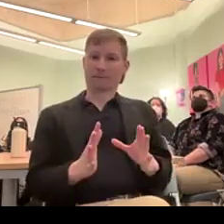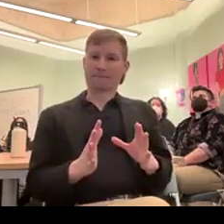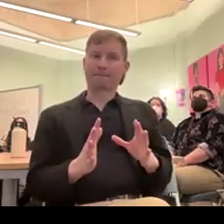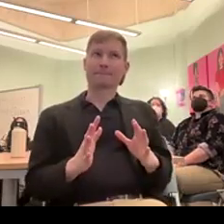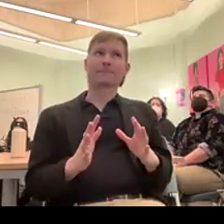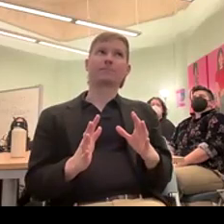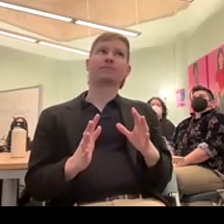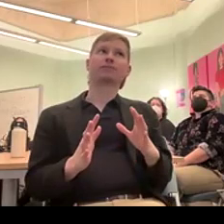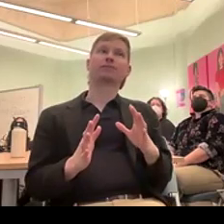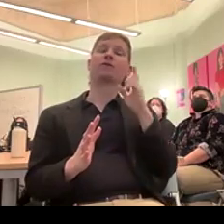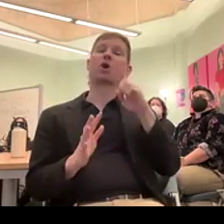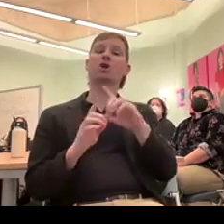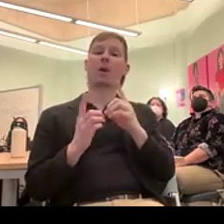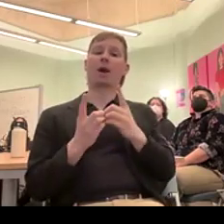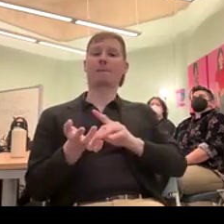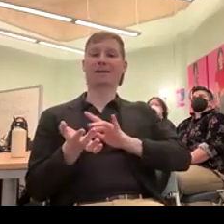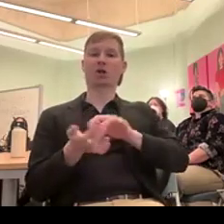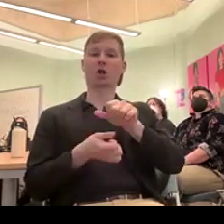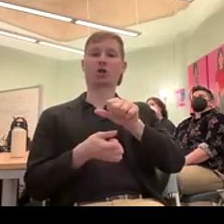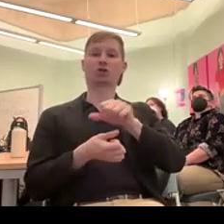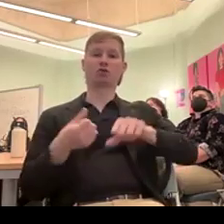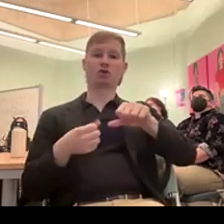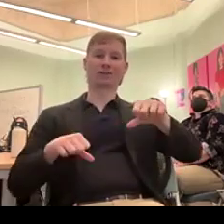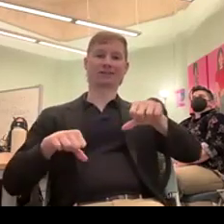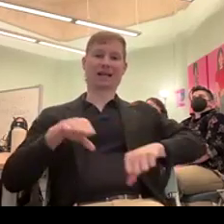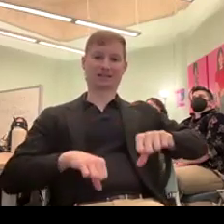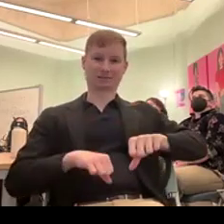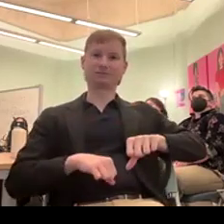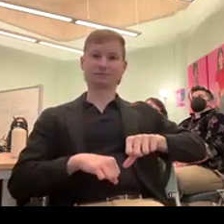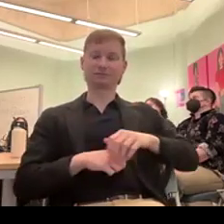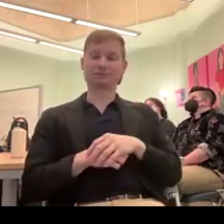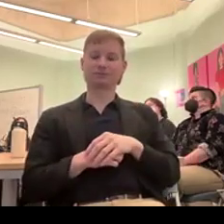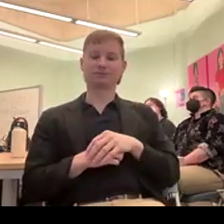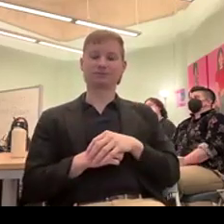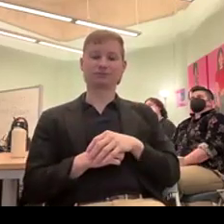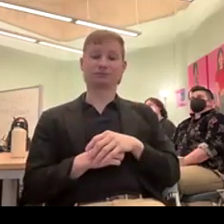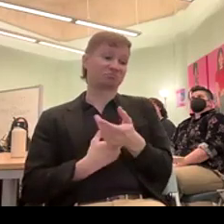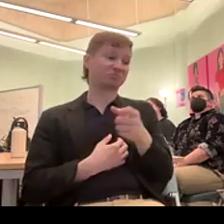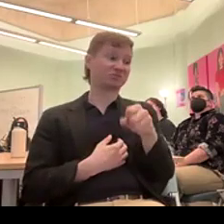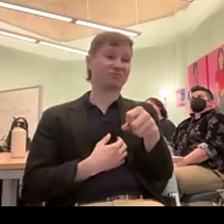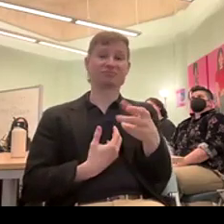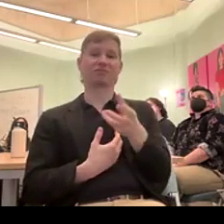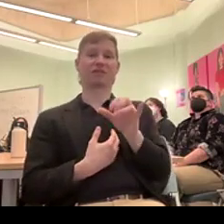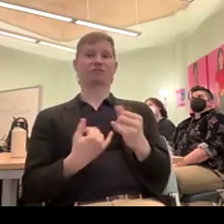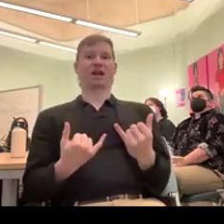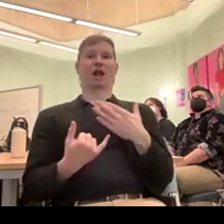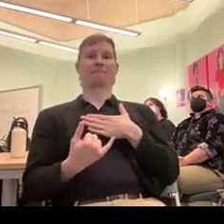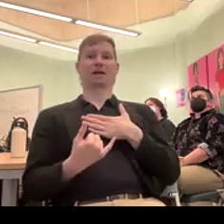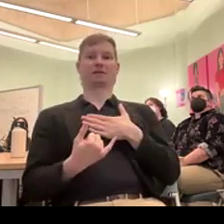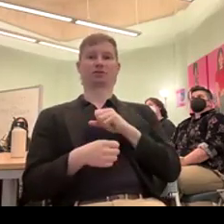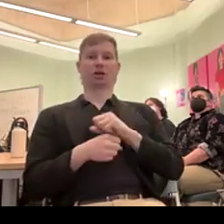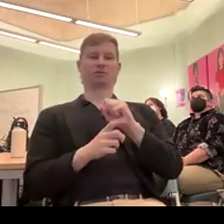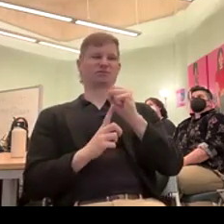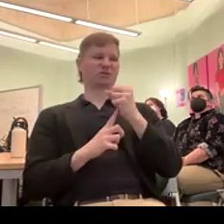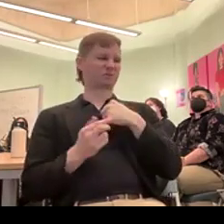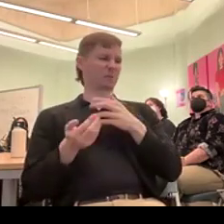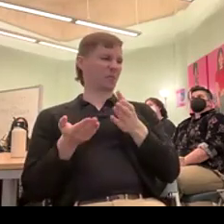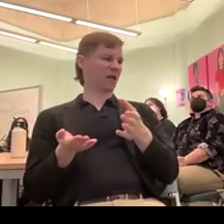Faculty Affairs Coordinator for the Department of Medical Social Sciences. And yeah, that's my